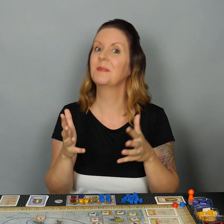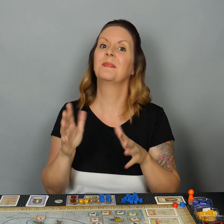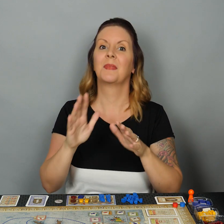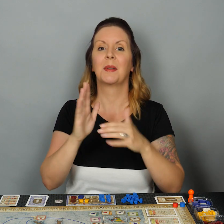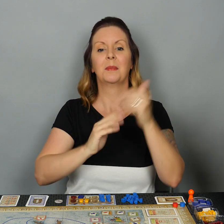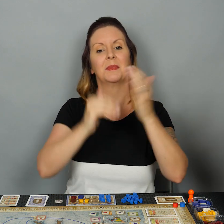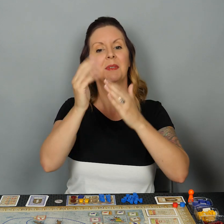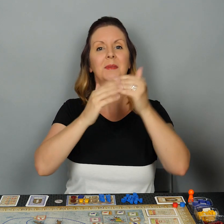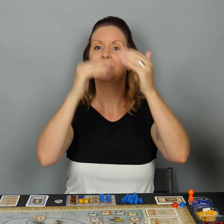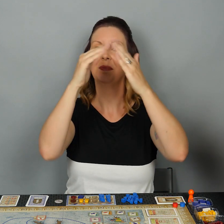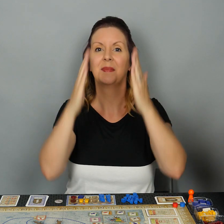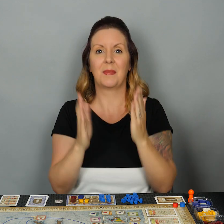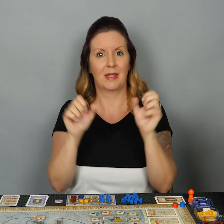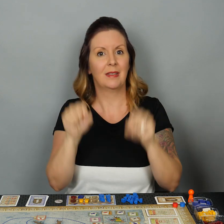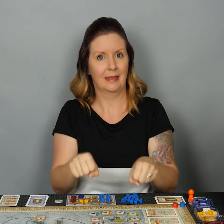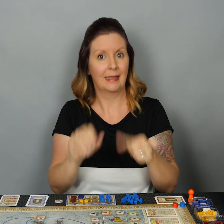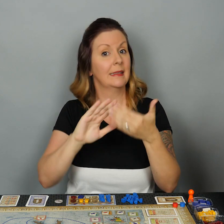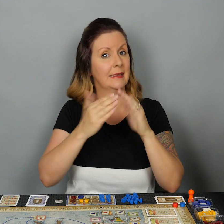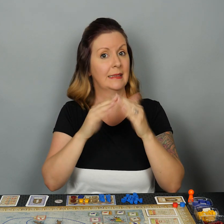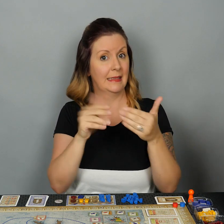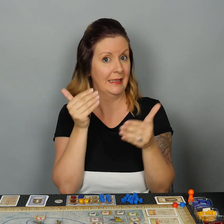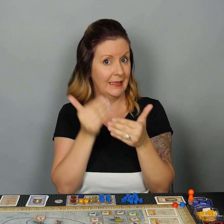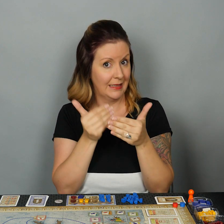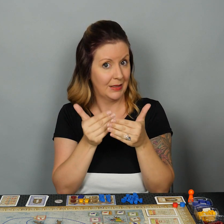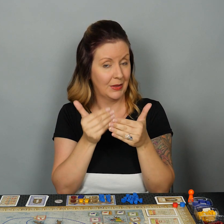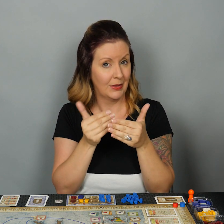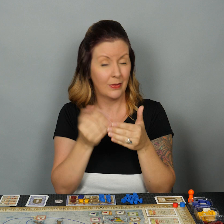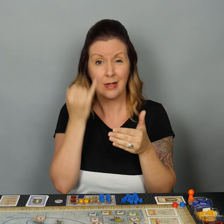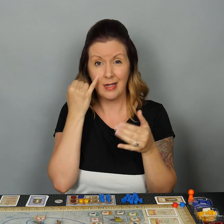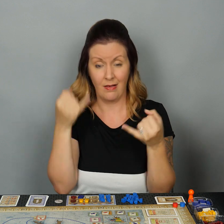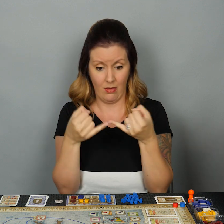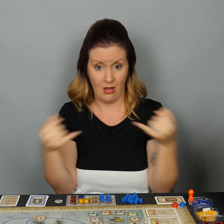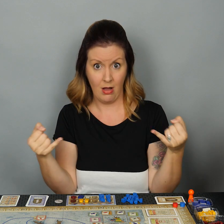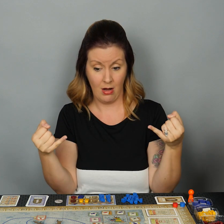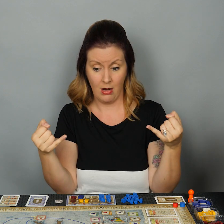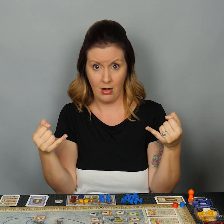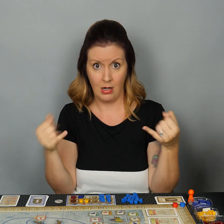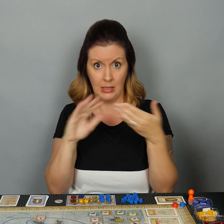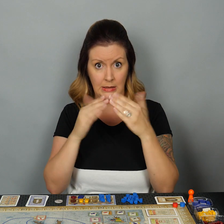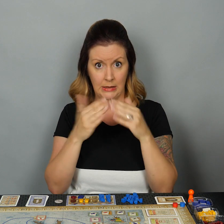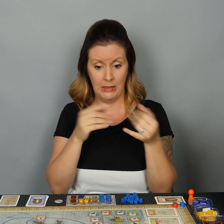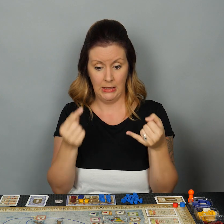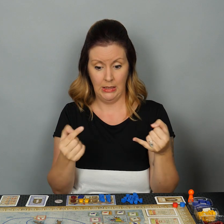When your movement has ended, you can choose to build houses in nearby cities, meaning